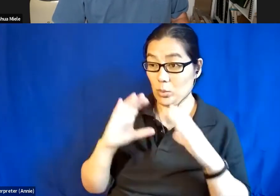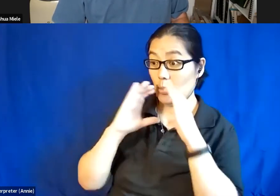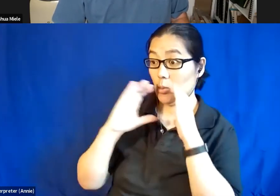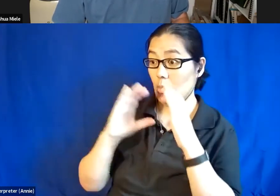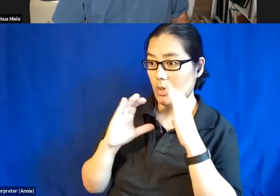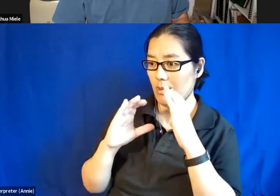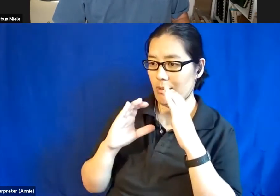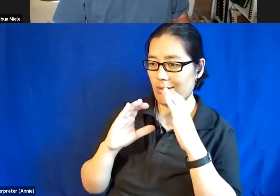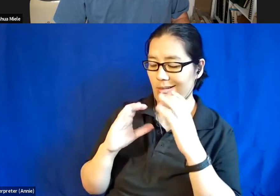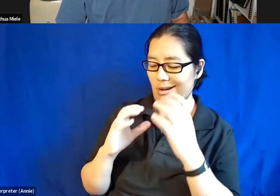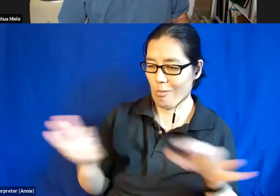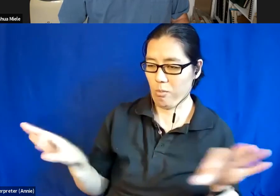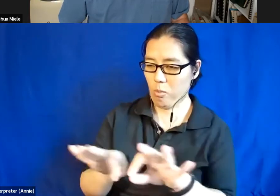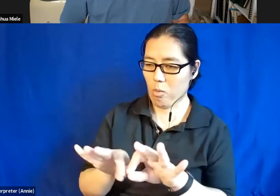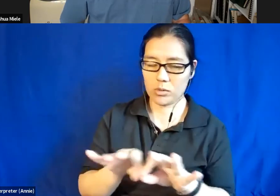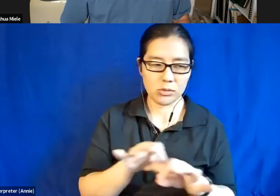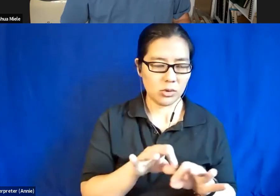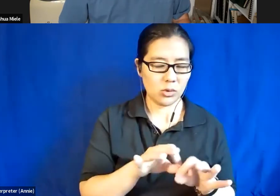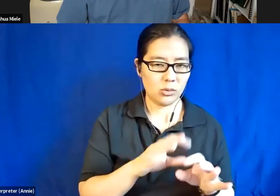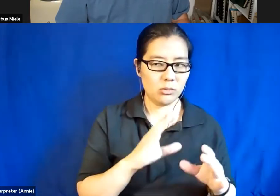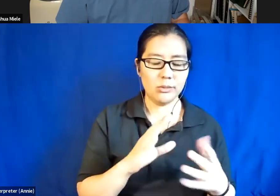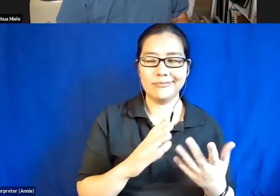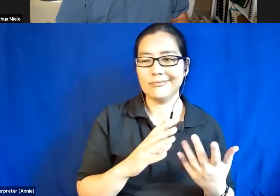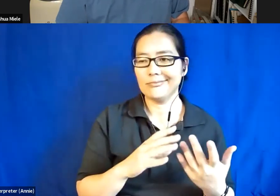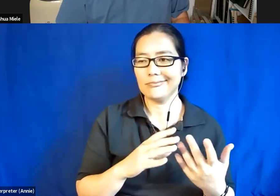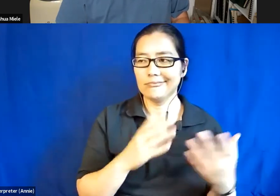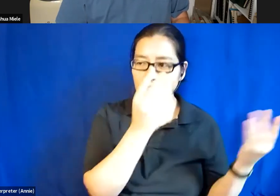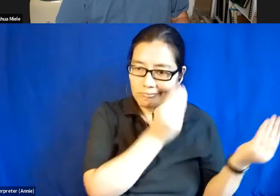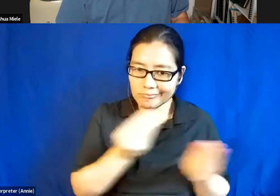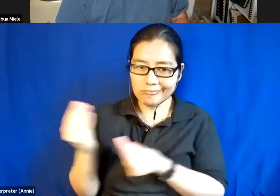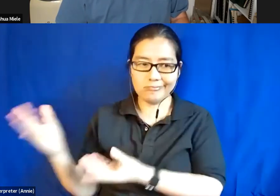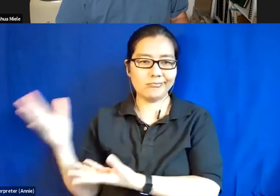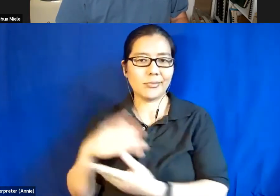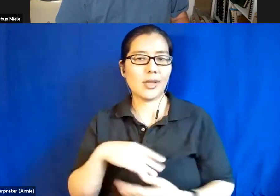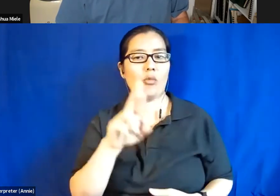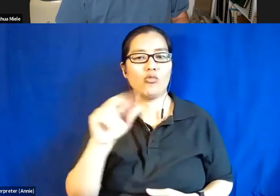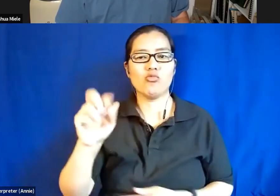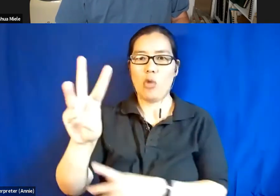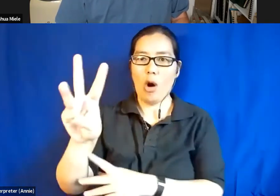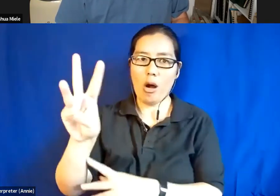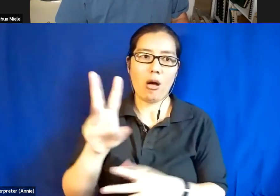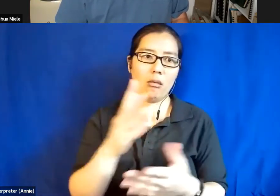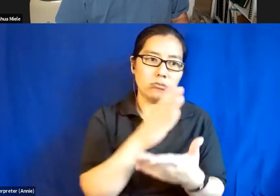visual aspects of that language and how important is it to